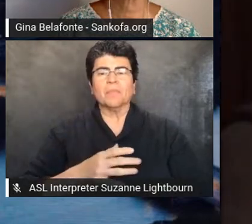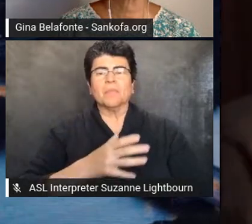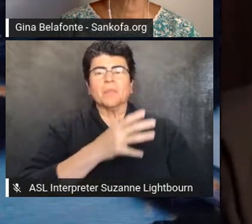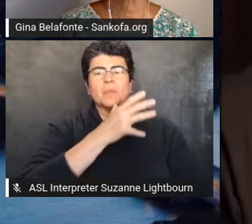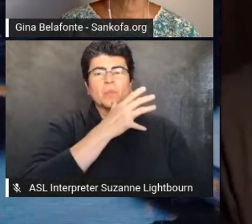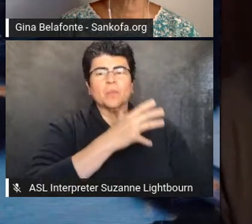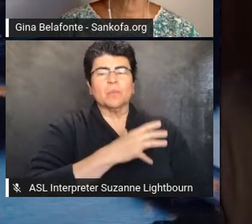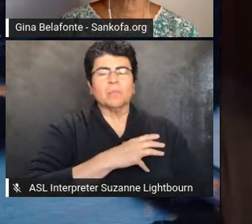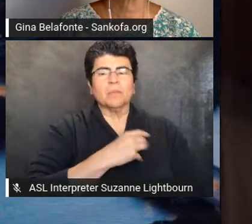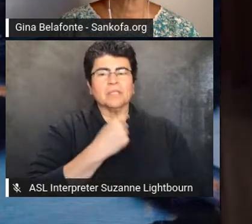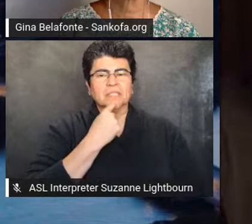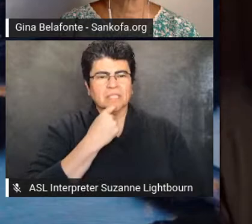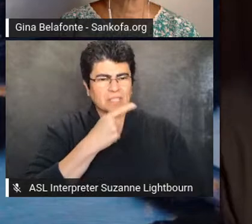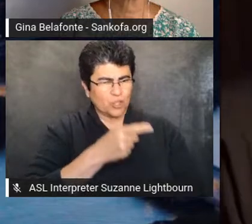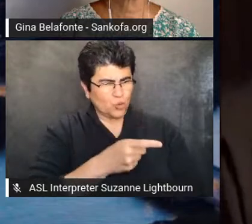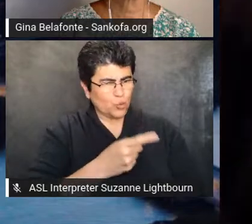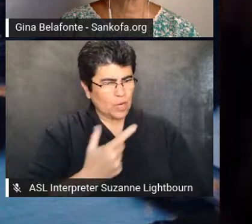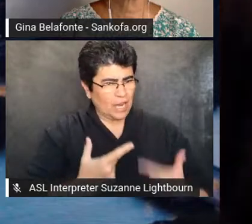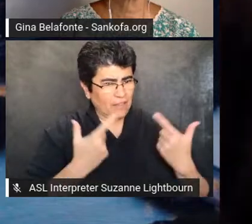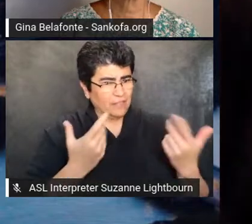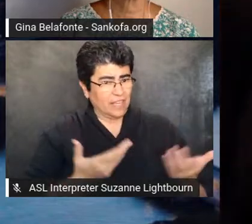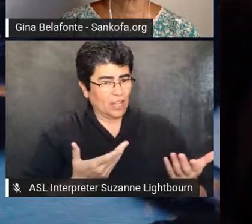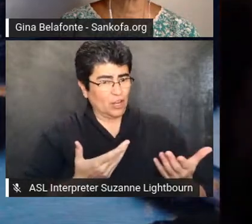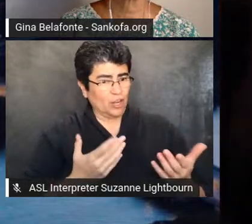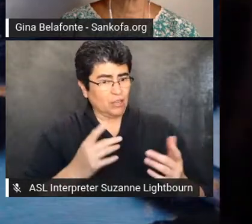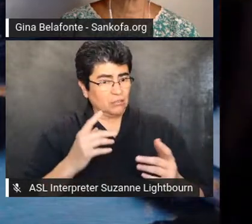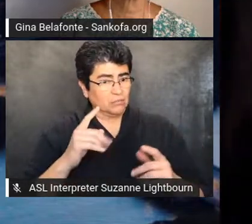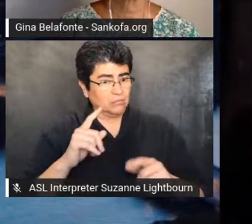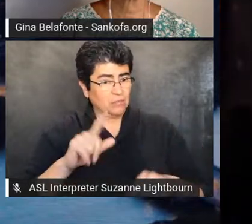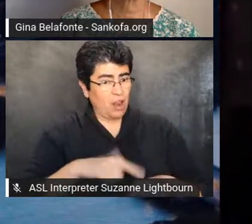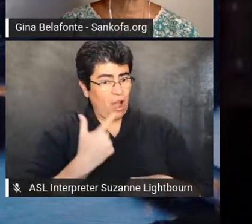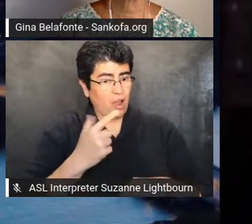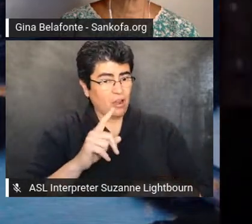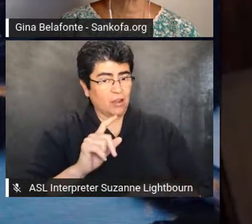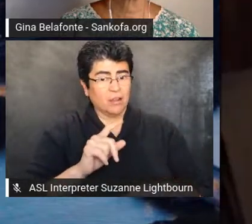Have you lived here long? Leave her alone.